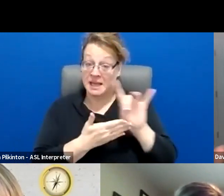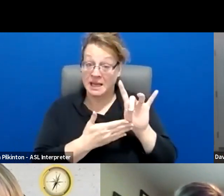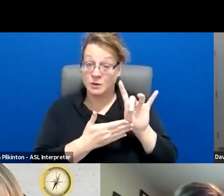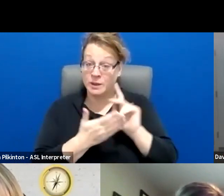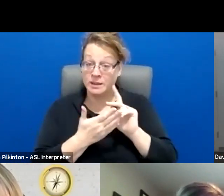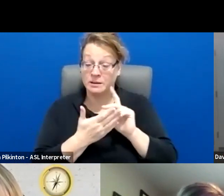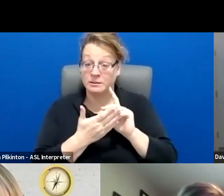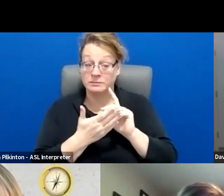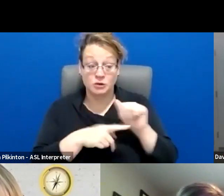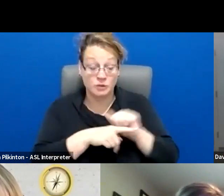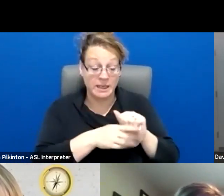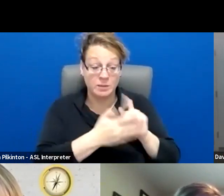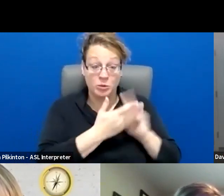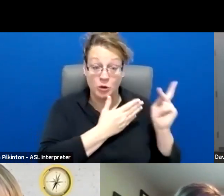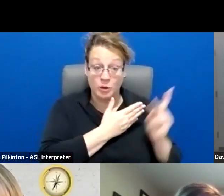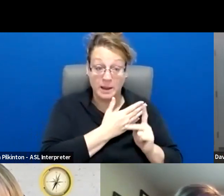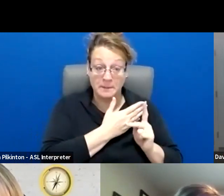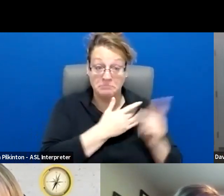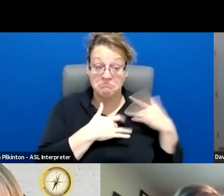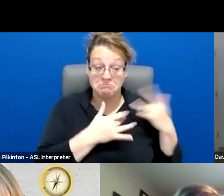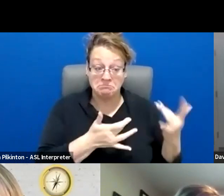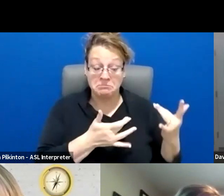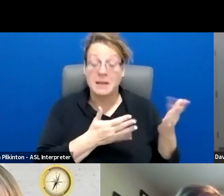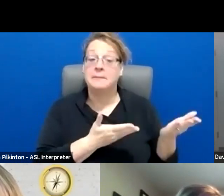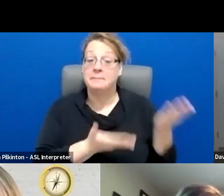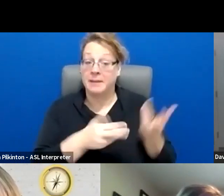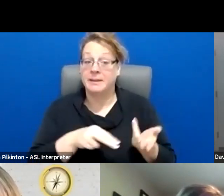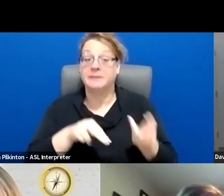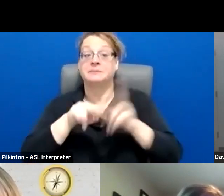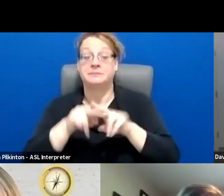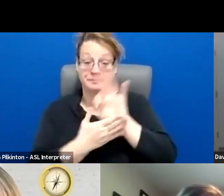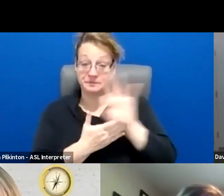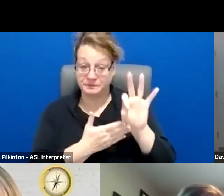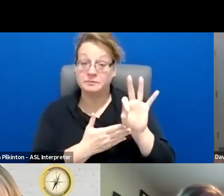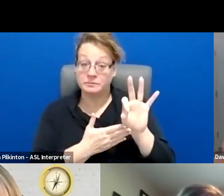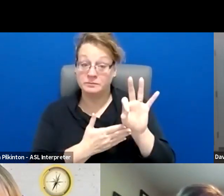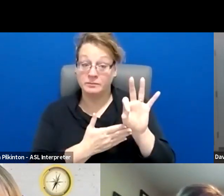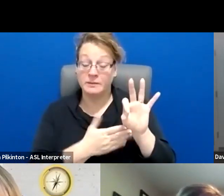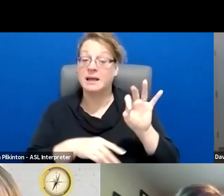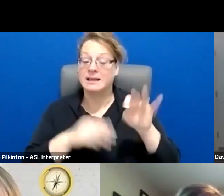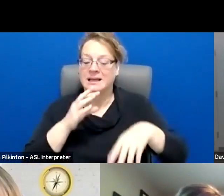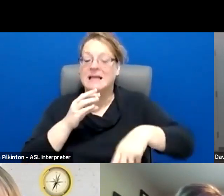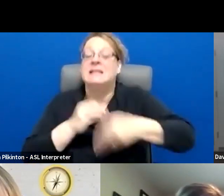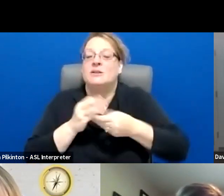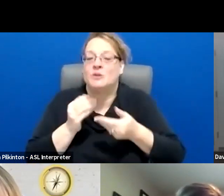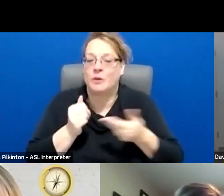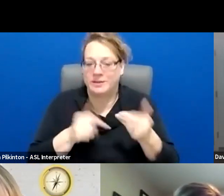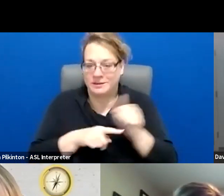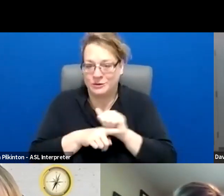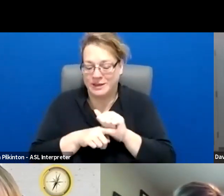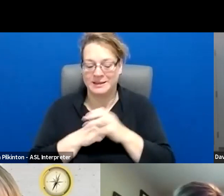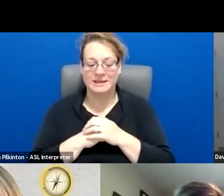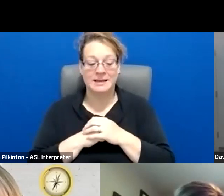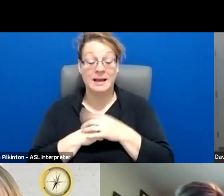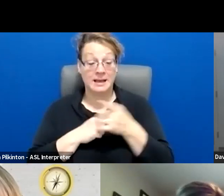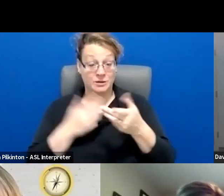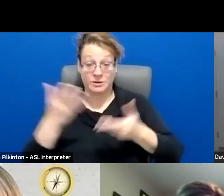It's really having all the folks in training and development.